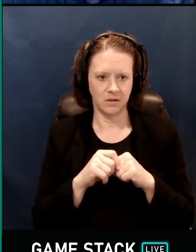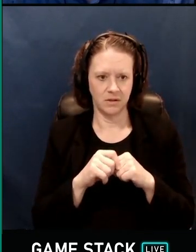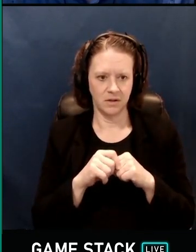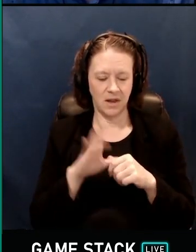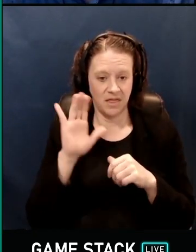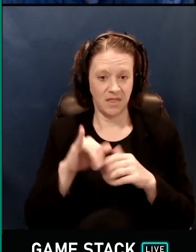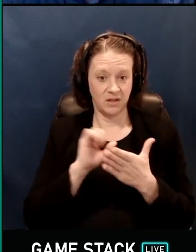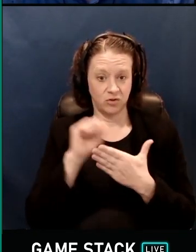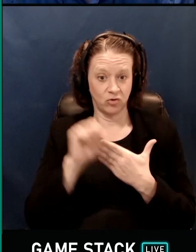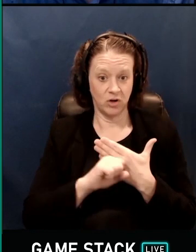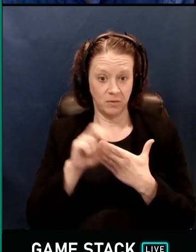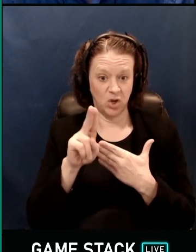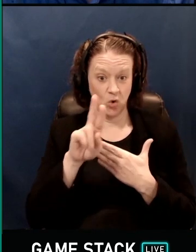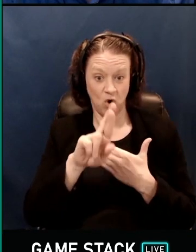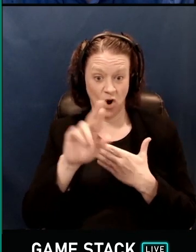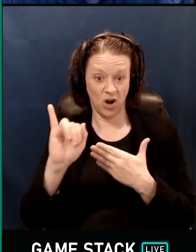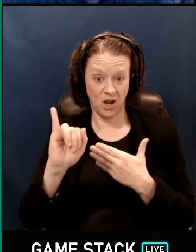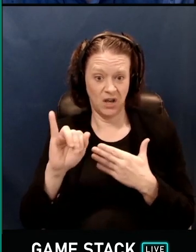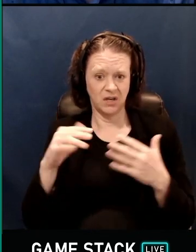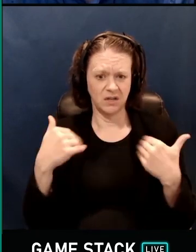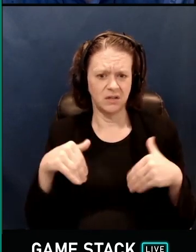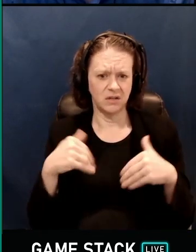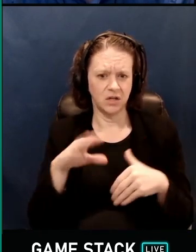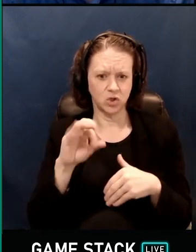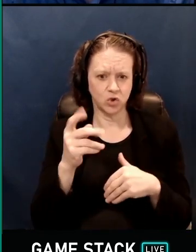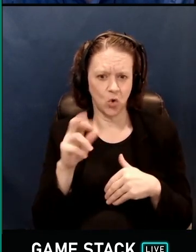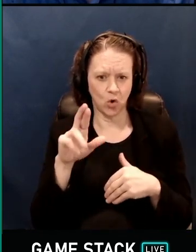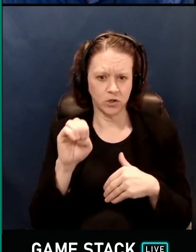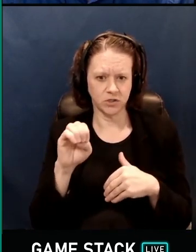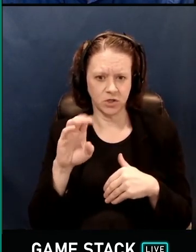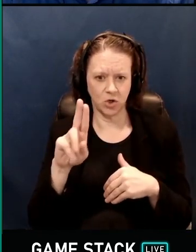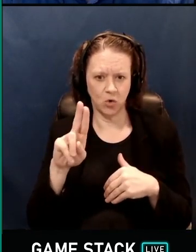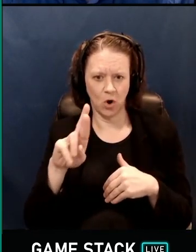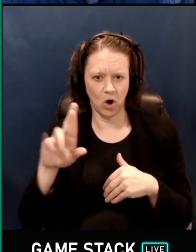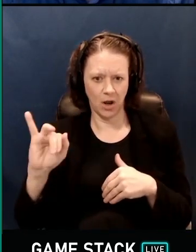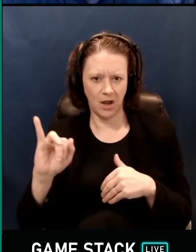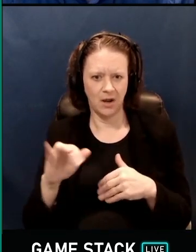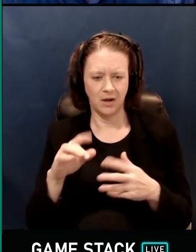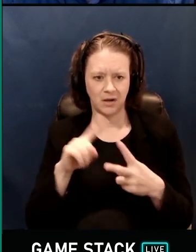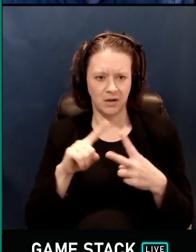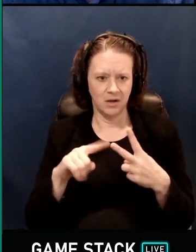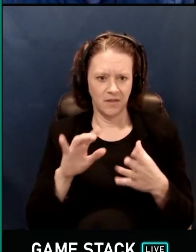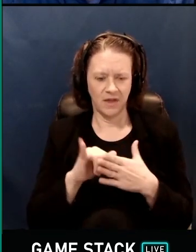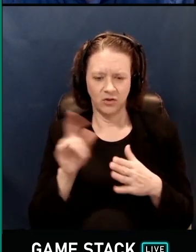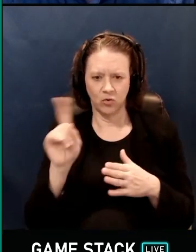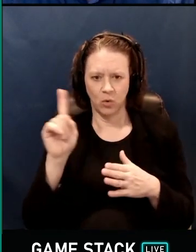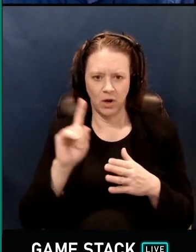URI, as well as the destination pass in the target virtual machine.